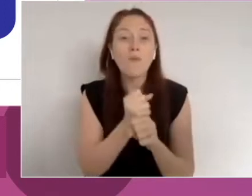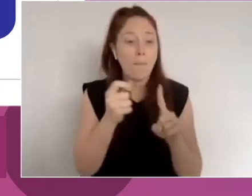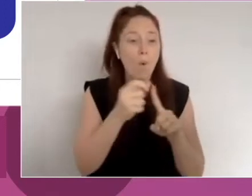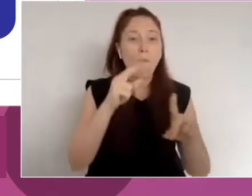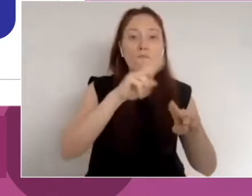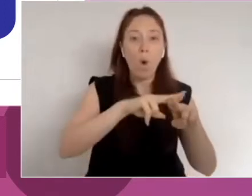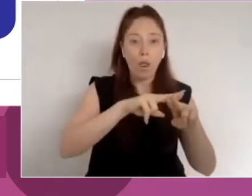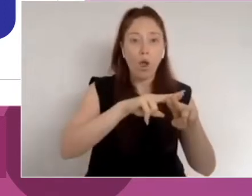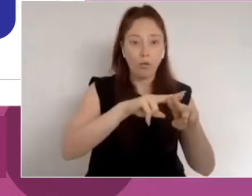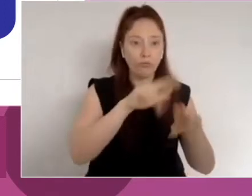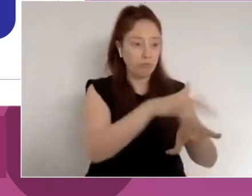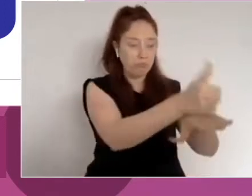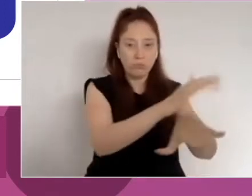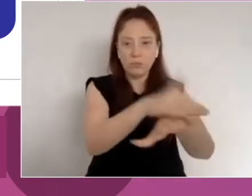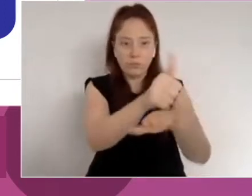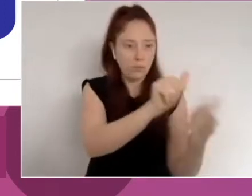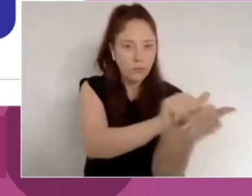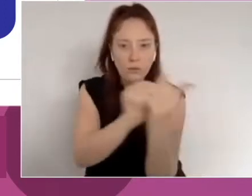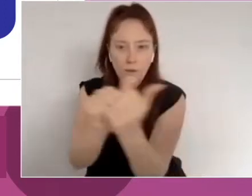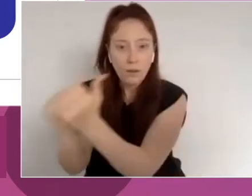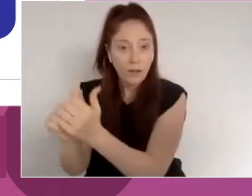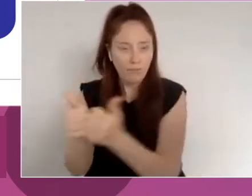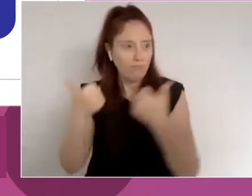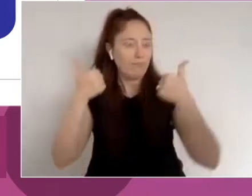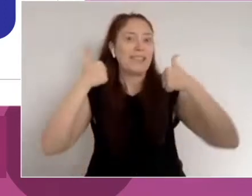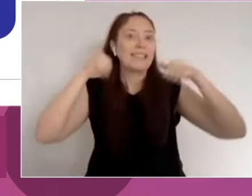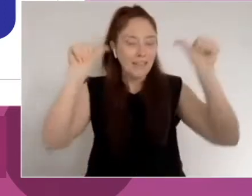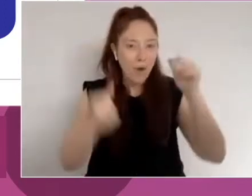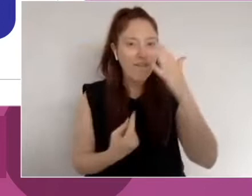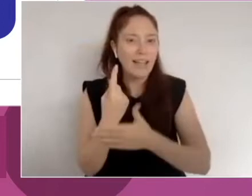that one. It's unfortunate that sometimes we don't get it right on other significant social issues.